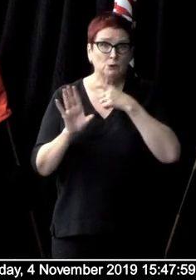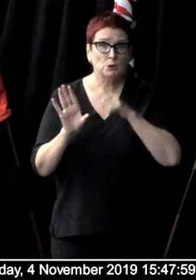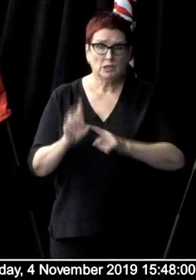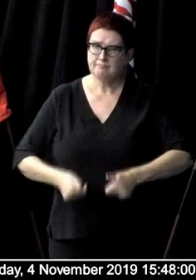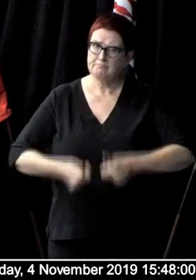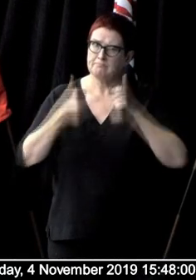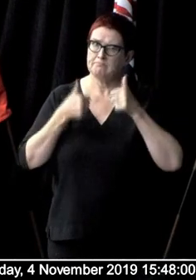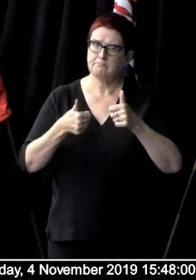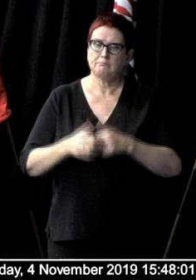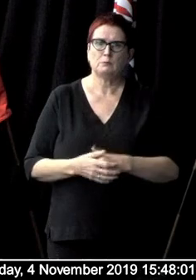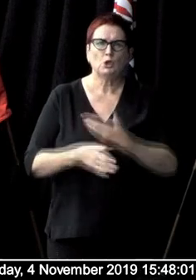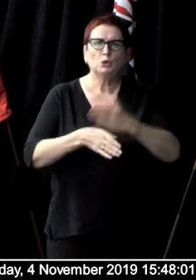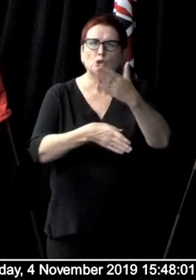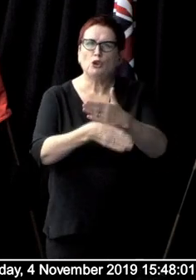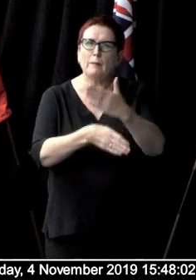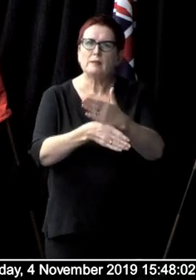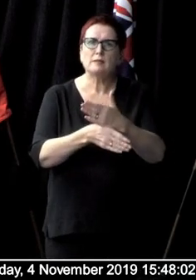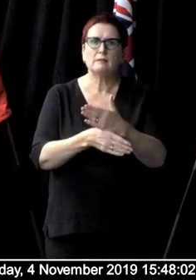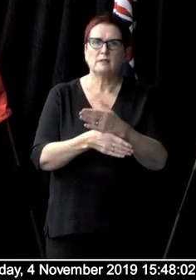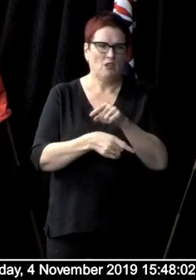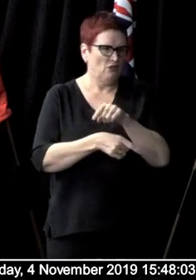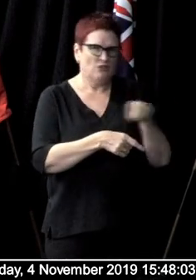made a difference for significant number of students.